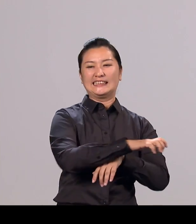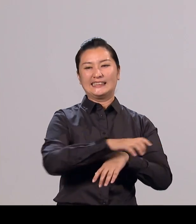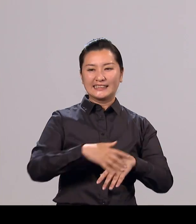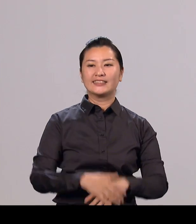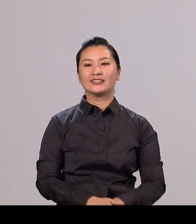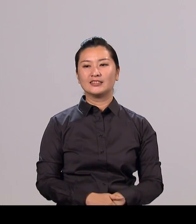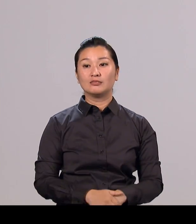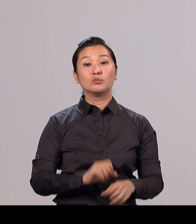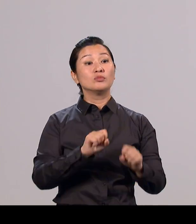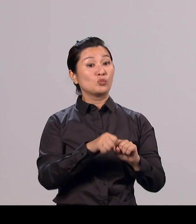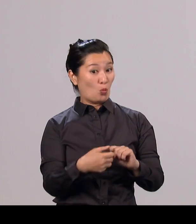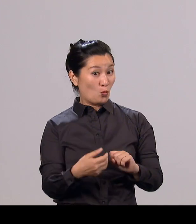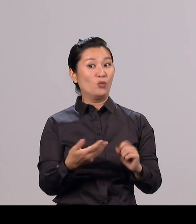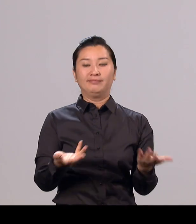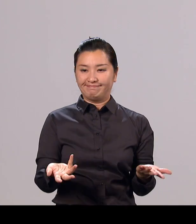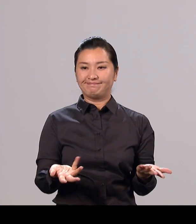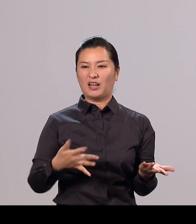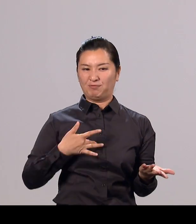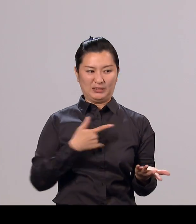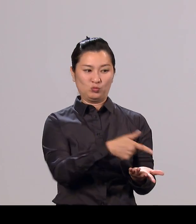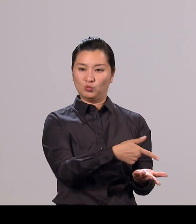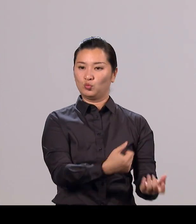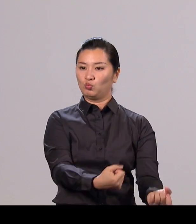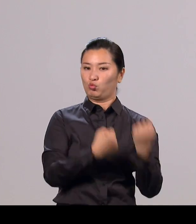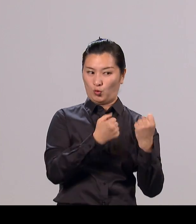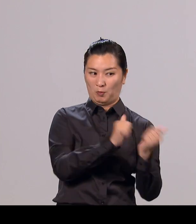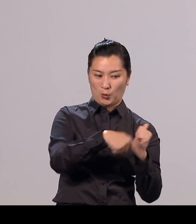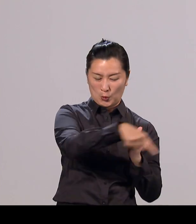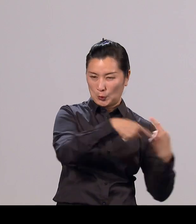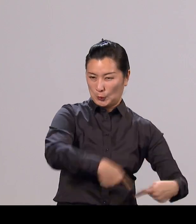So there is competition. The playing field is in play.